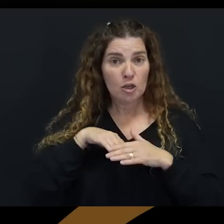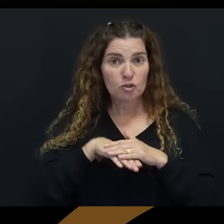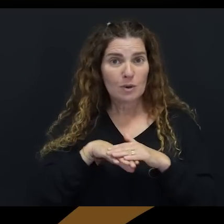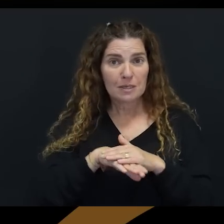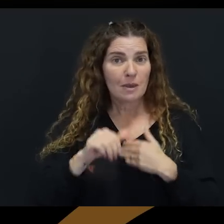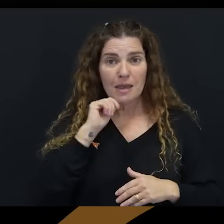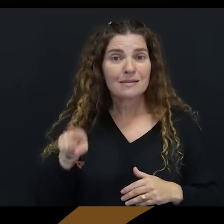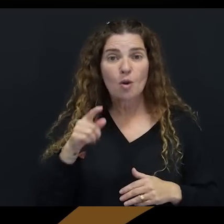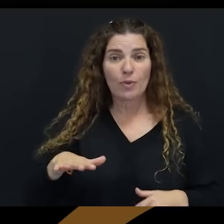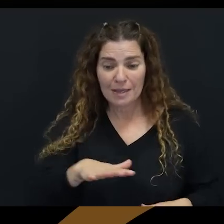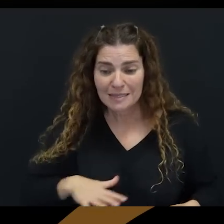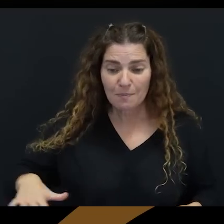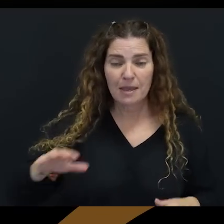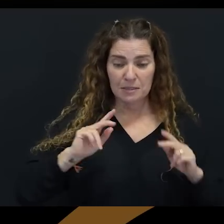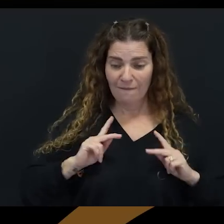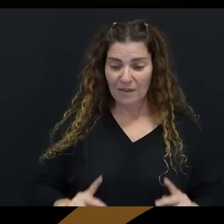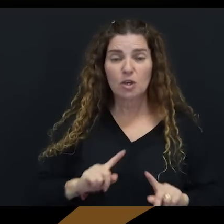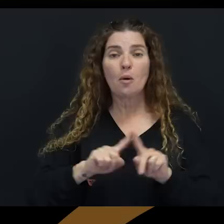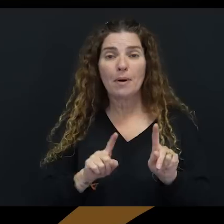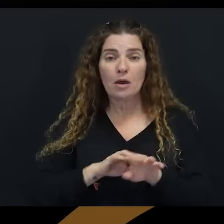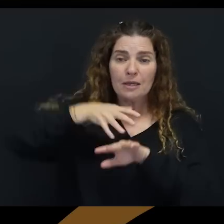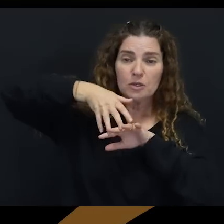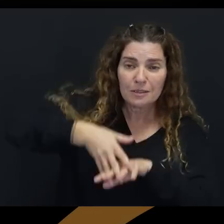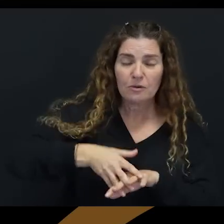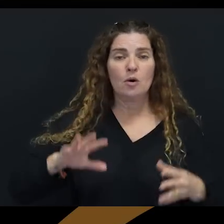proving that accessibility extends far beyond physical spaces